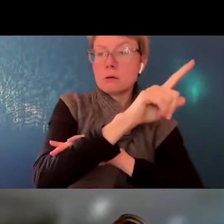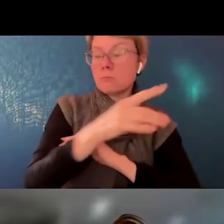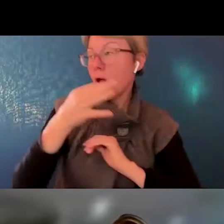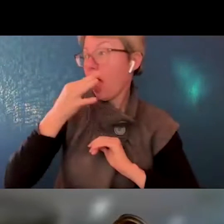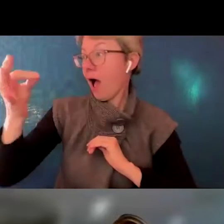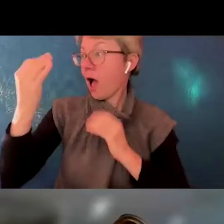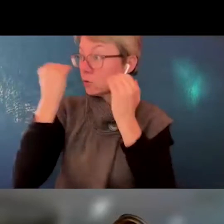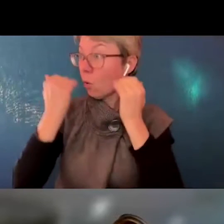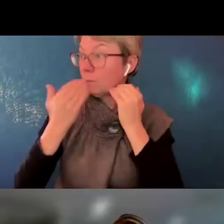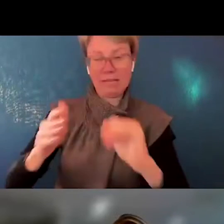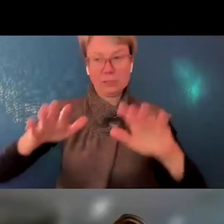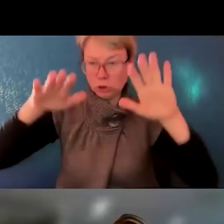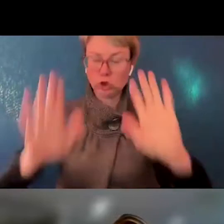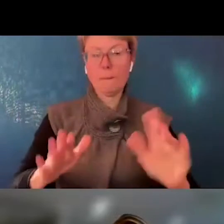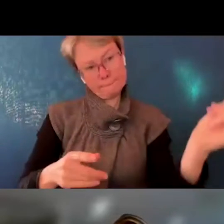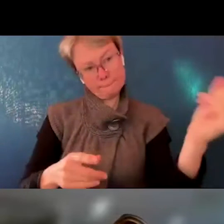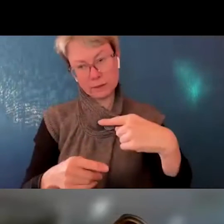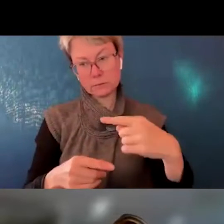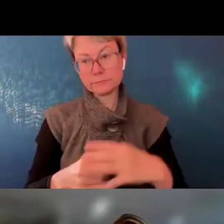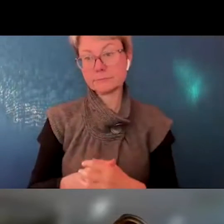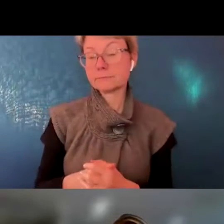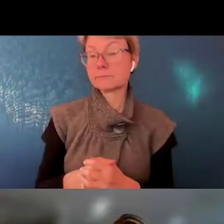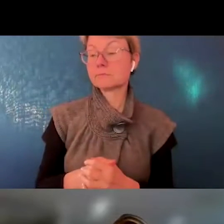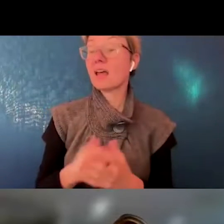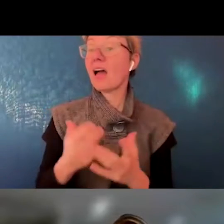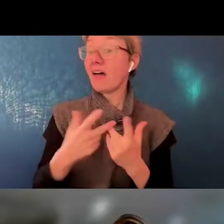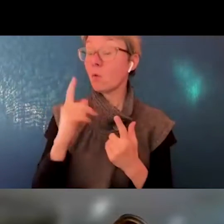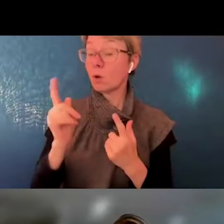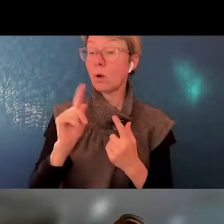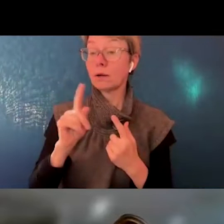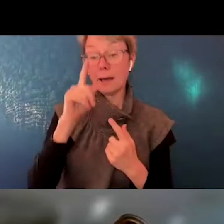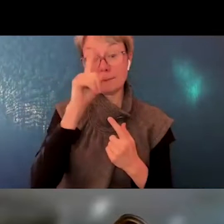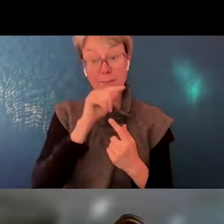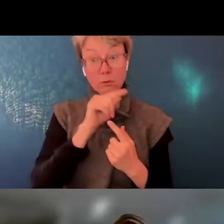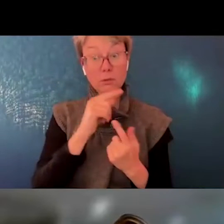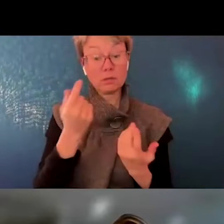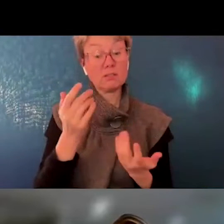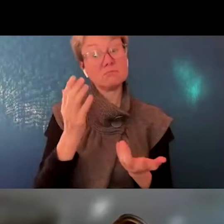from being basically kidnapped overseas taken out of the country without a parent permission so